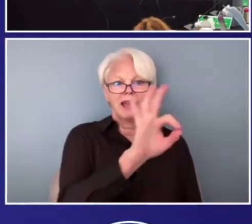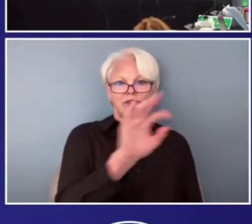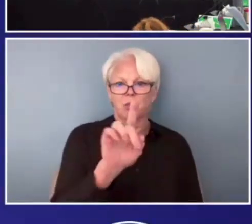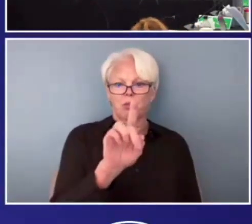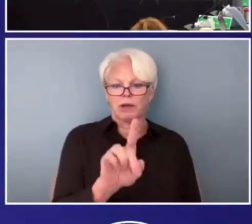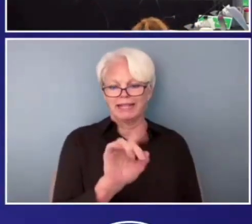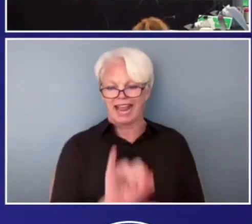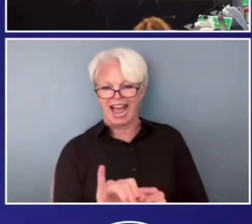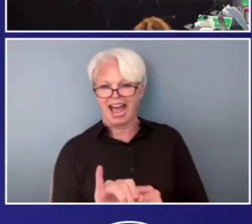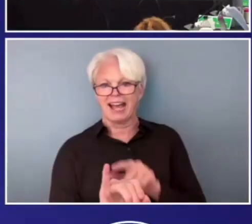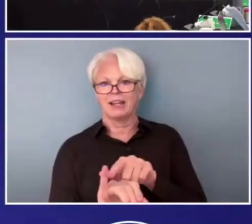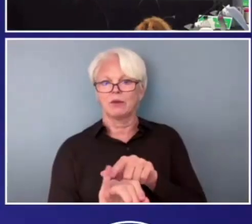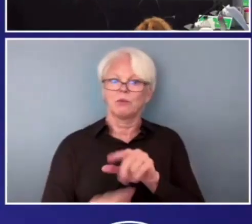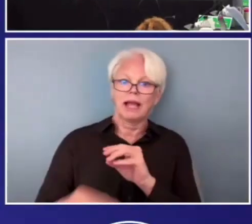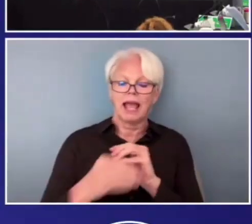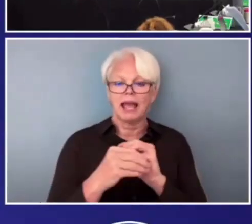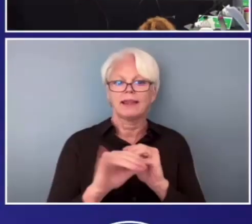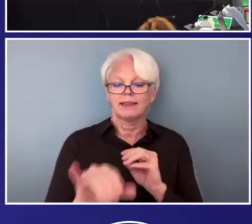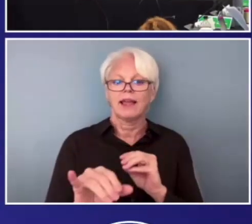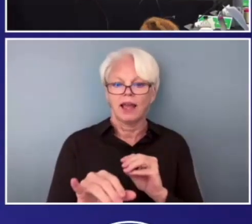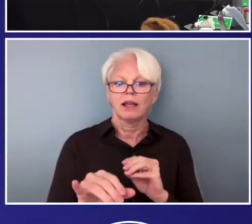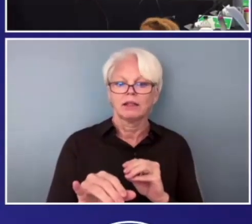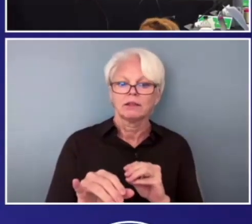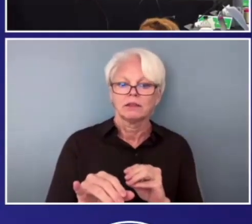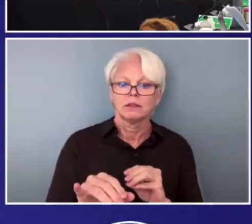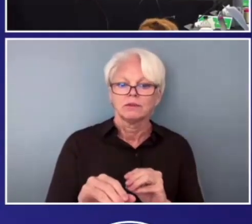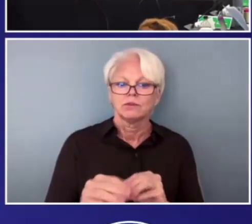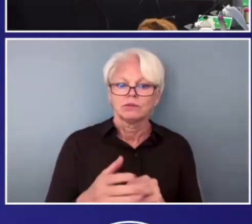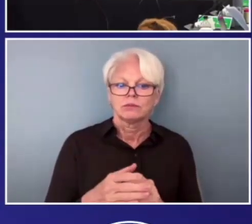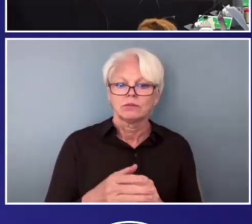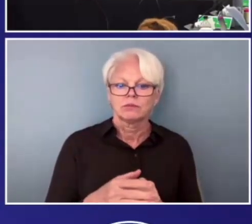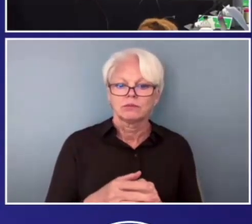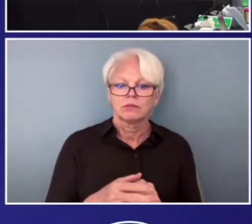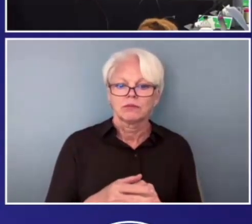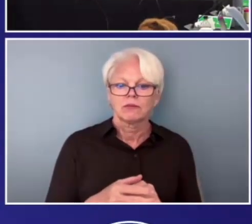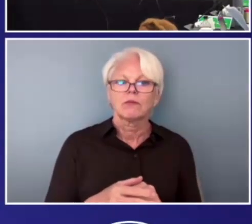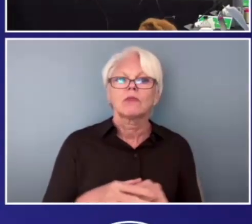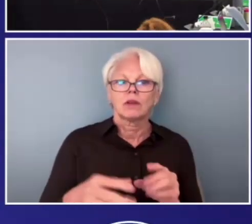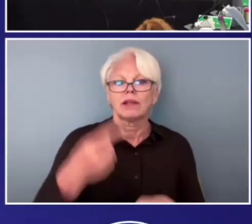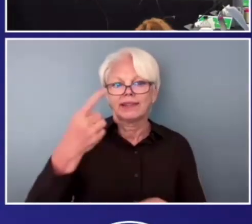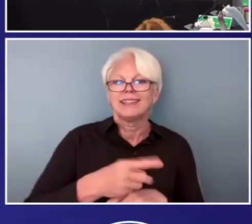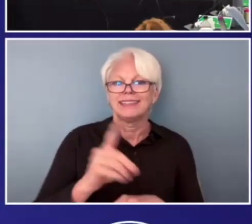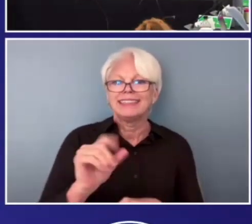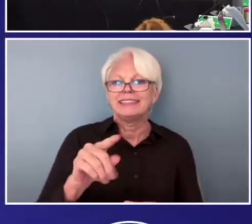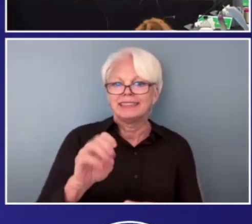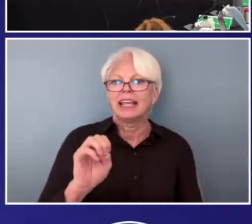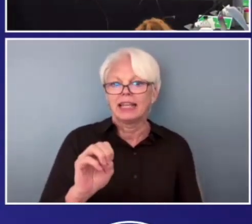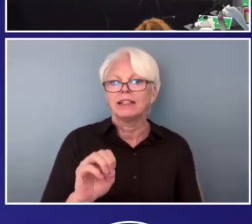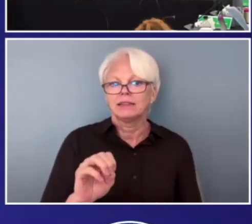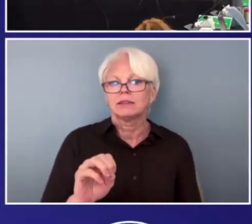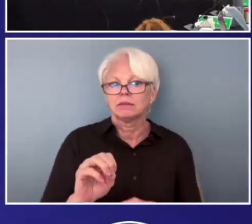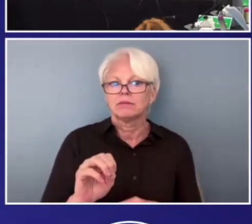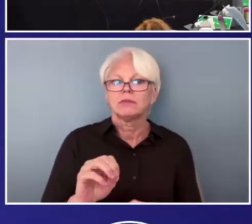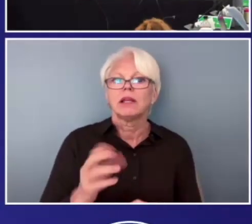to see on the screen what we were keeping. We will add to Romanette one a date distinction, and then Romanette two should